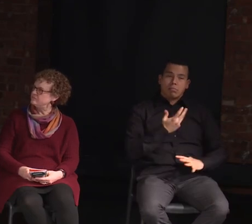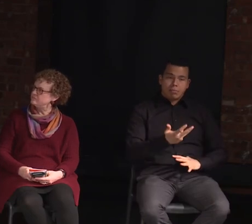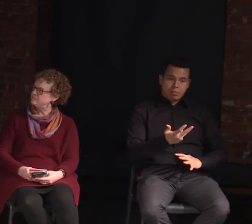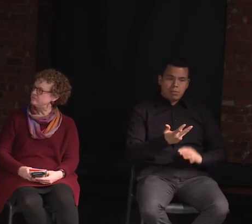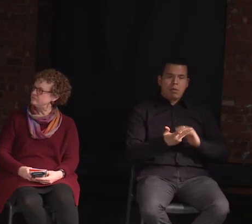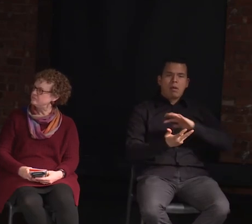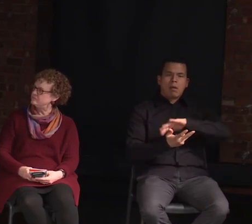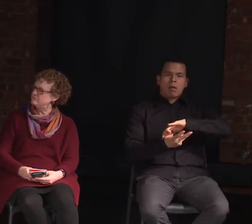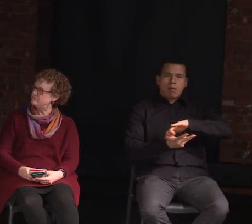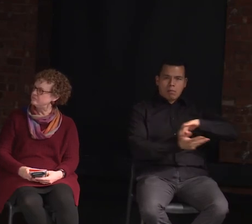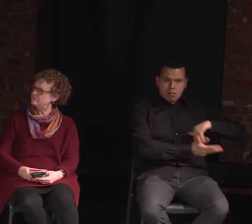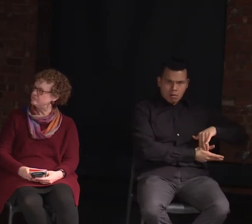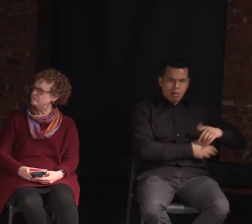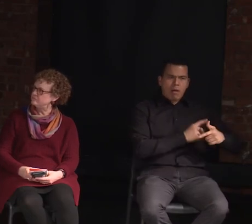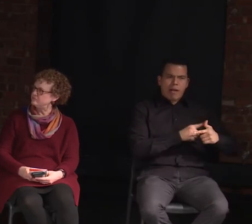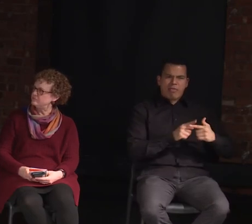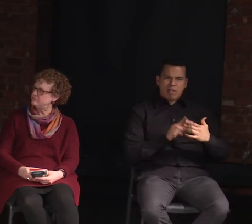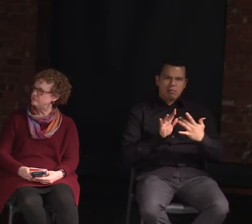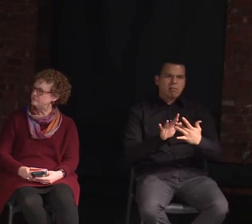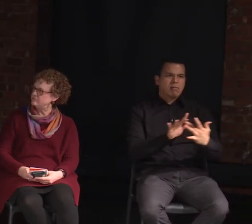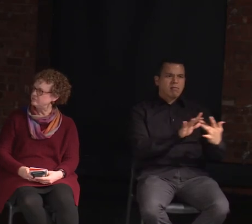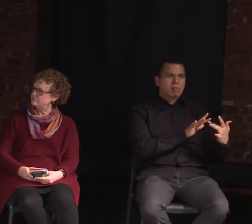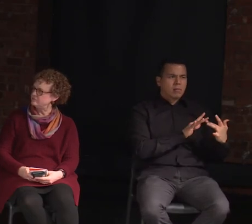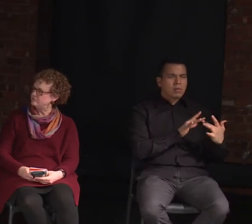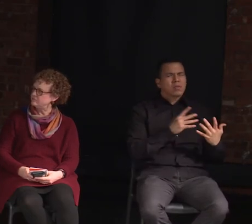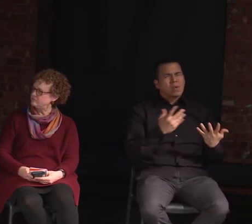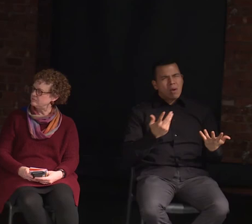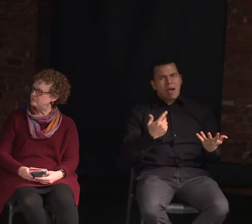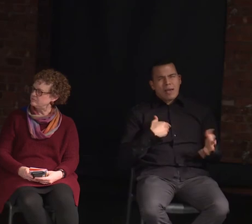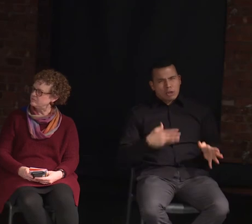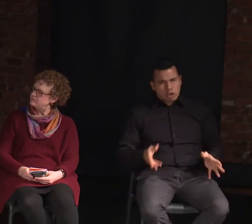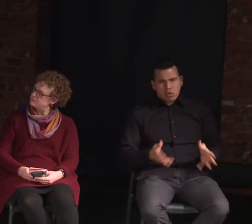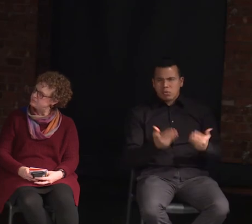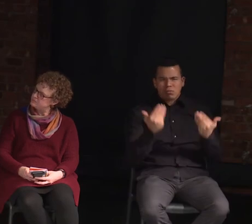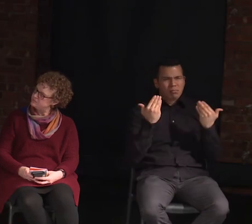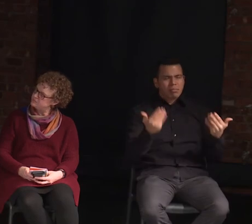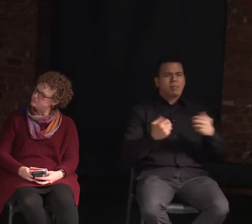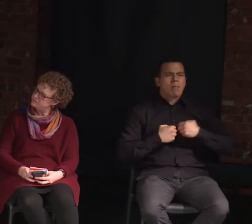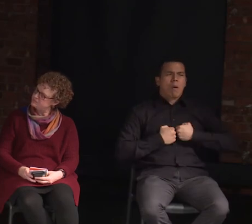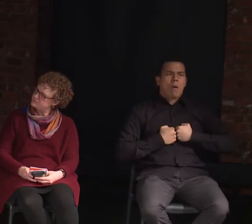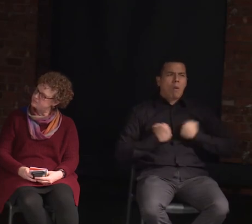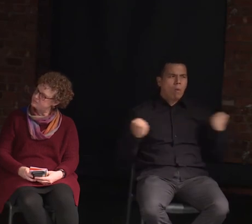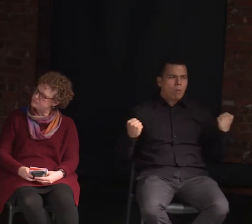I just challenge everyone to try to be vulnerable and be open with each other, because we are